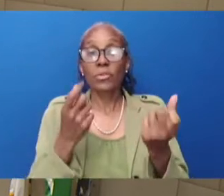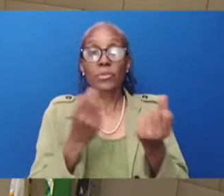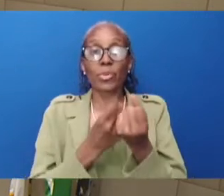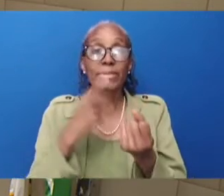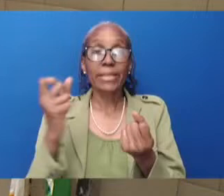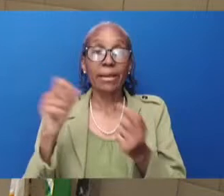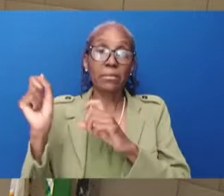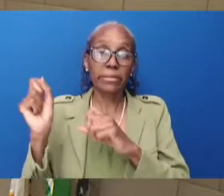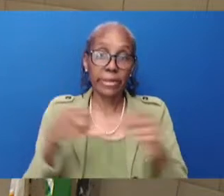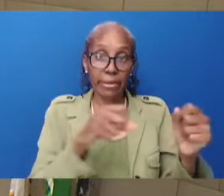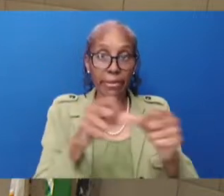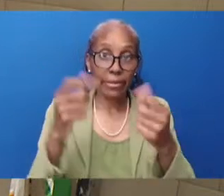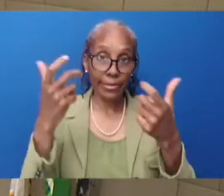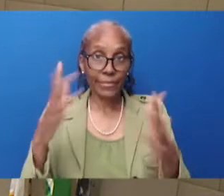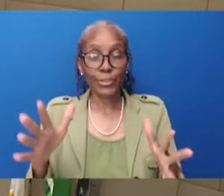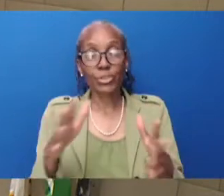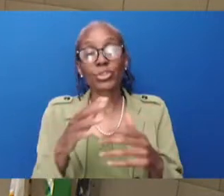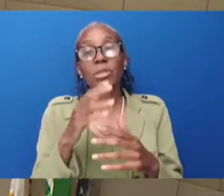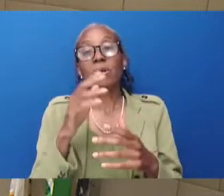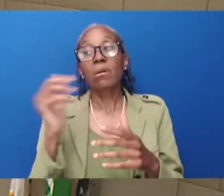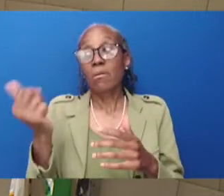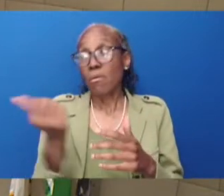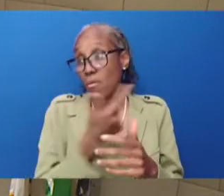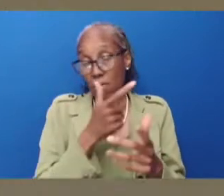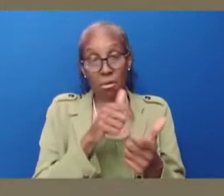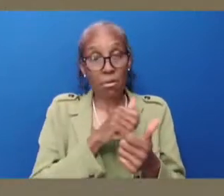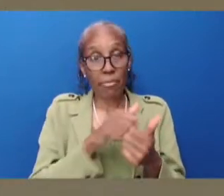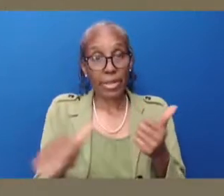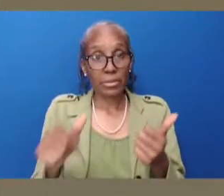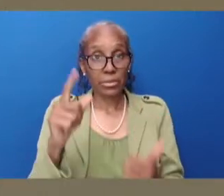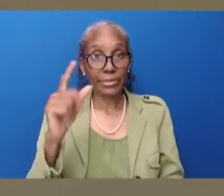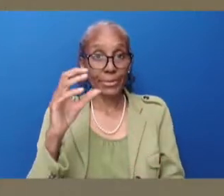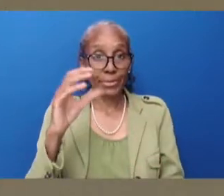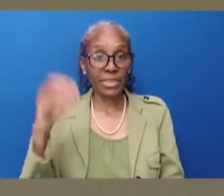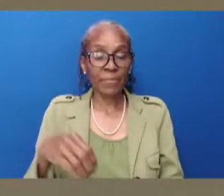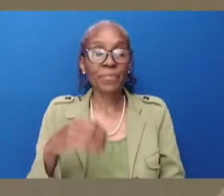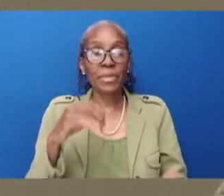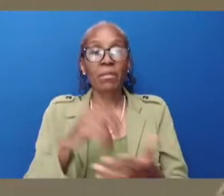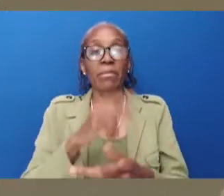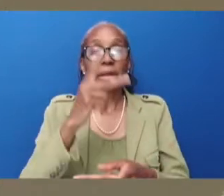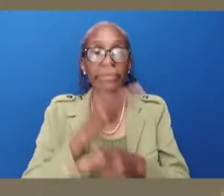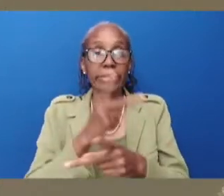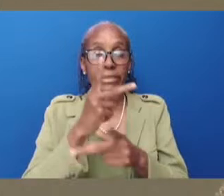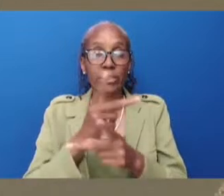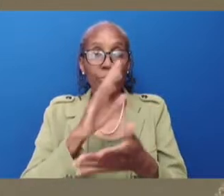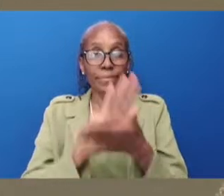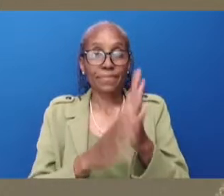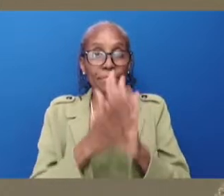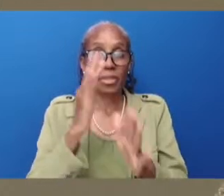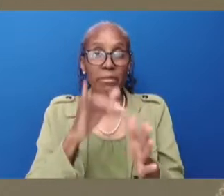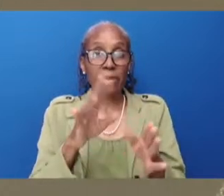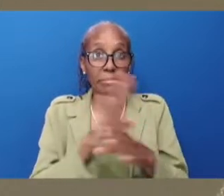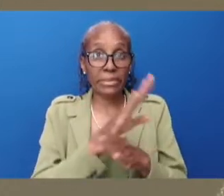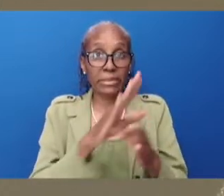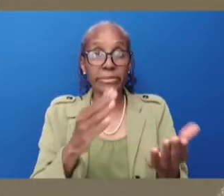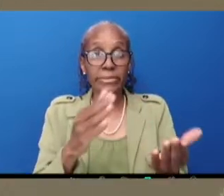SECONDED. ANY UNREADINESS? HEARING NONE, ALL THOSE IN FAVOR SAY AYE. OPPOSED?